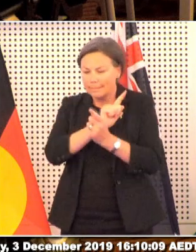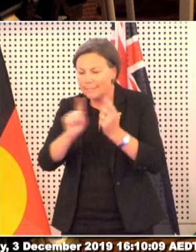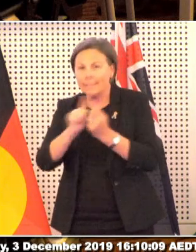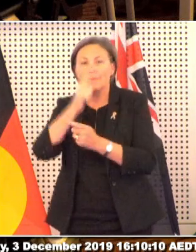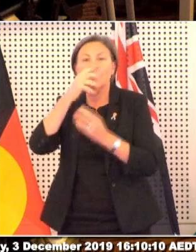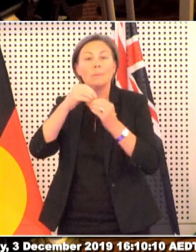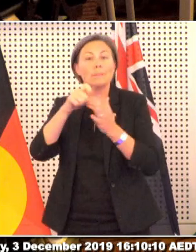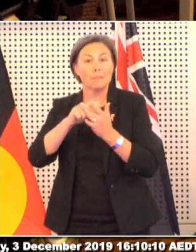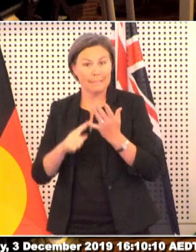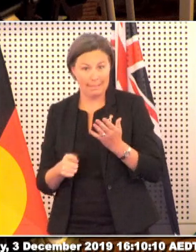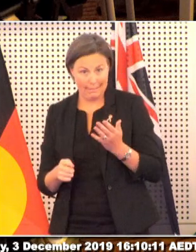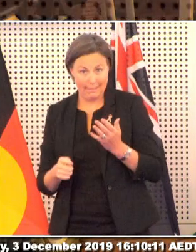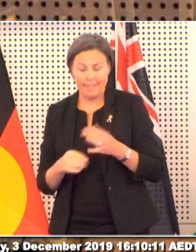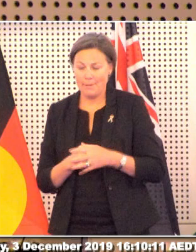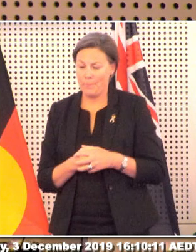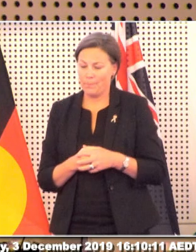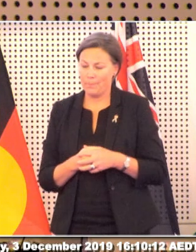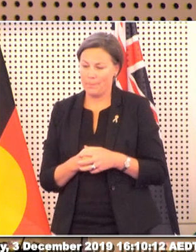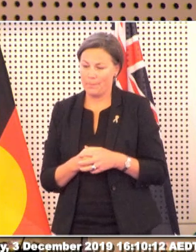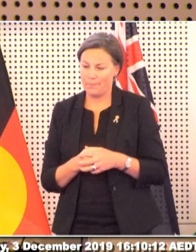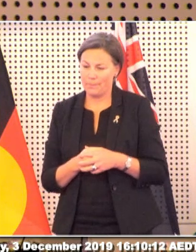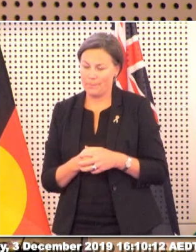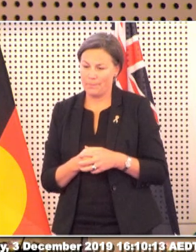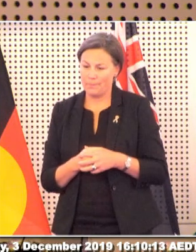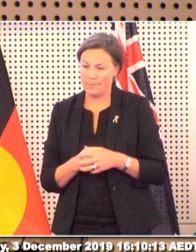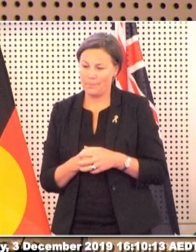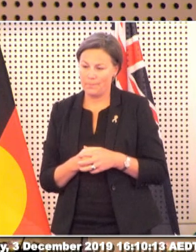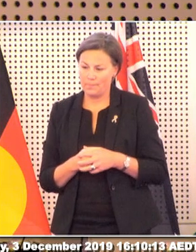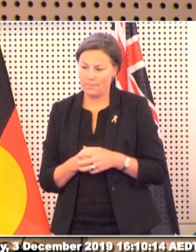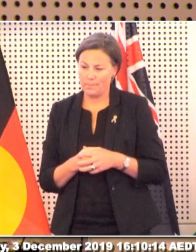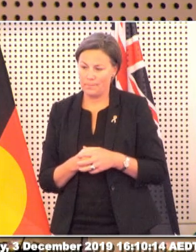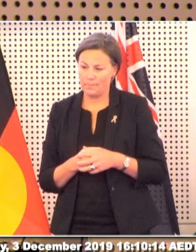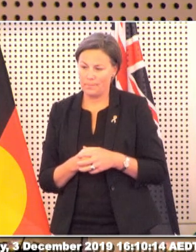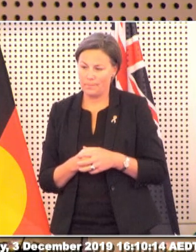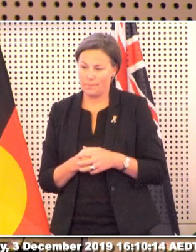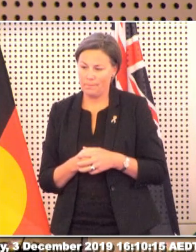this program, what level or what understanding and knowledge do they